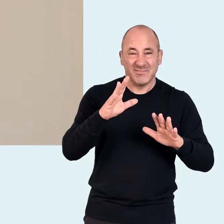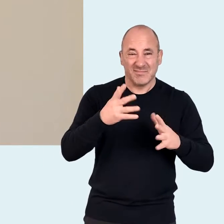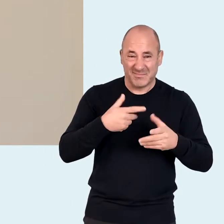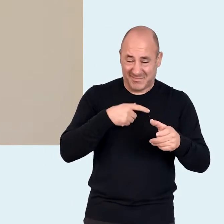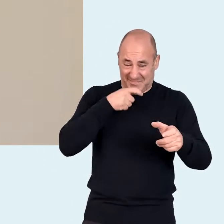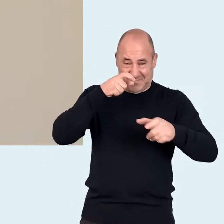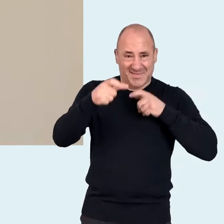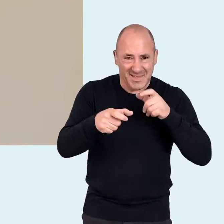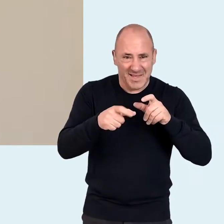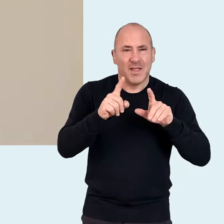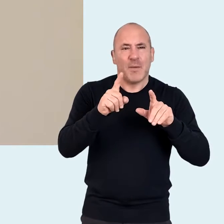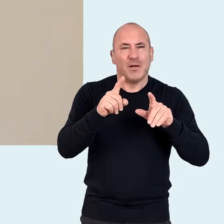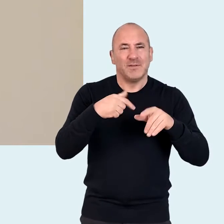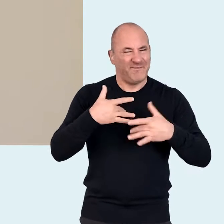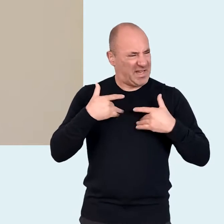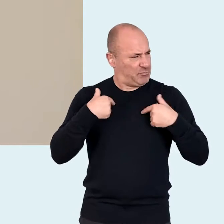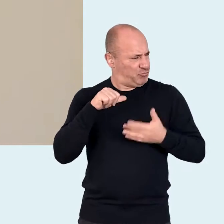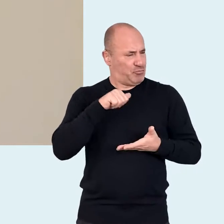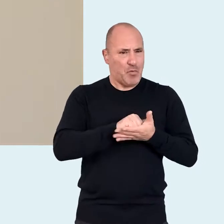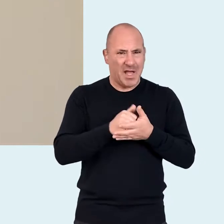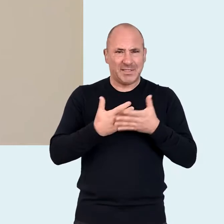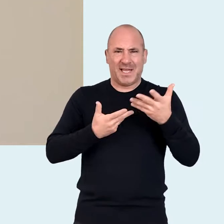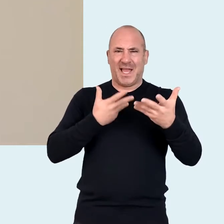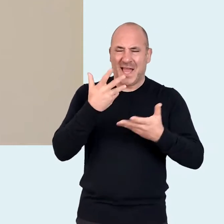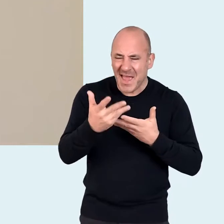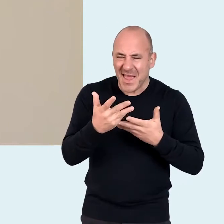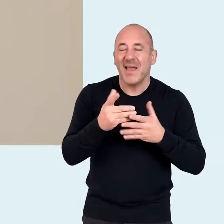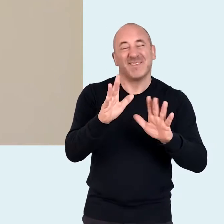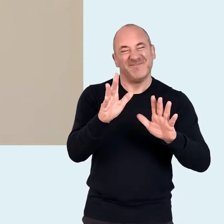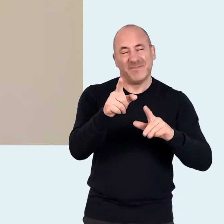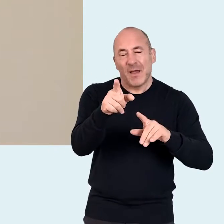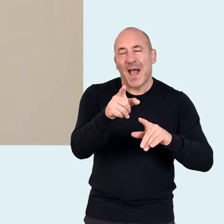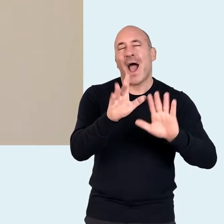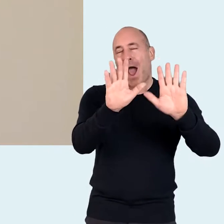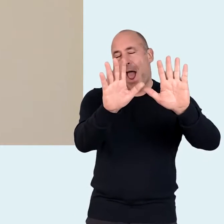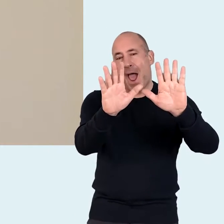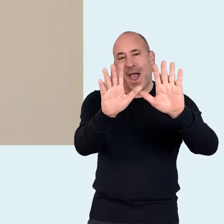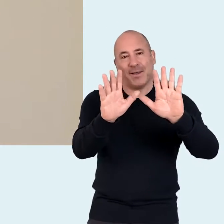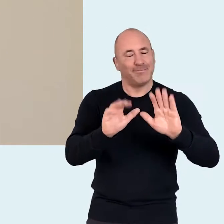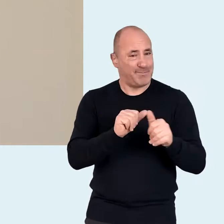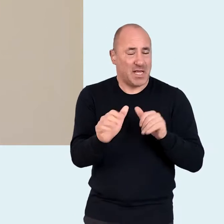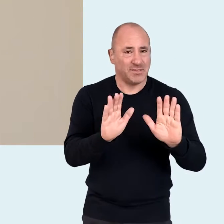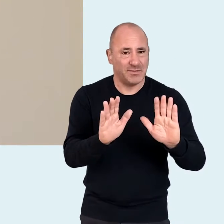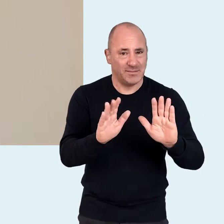to say in a manner that you think is fitting so long as the intention is correct.